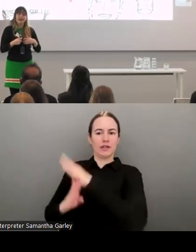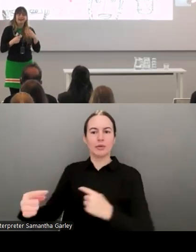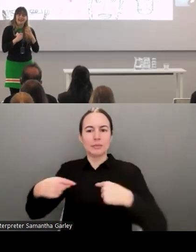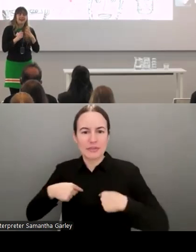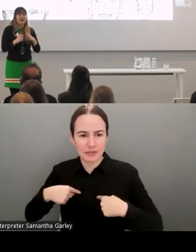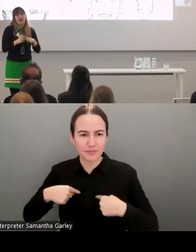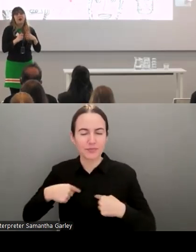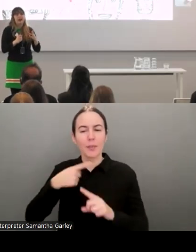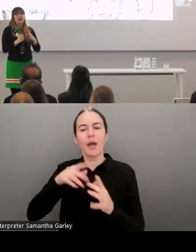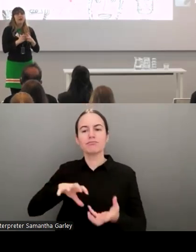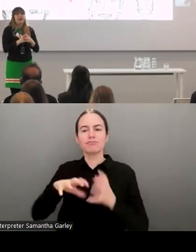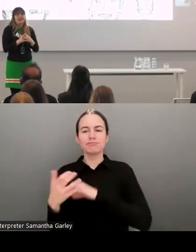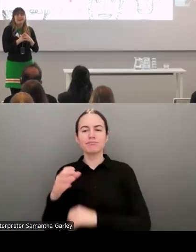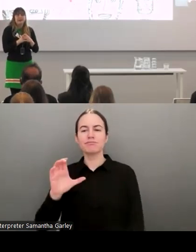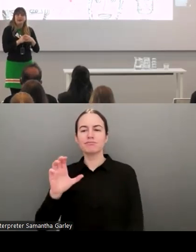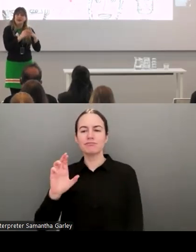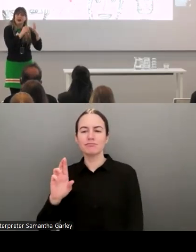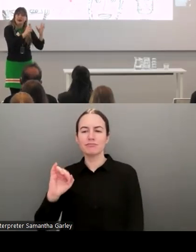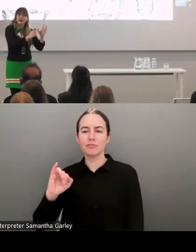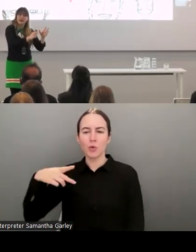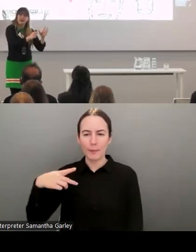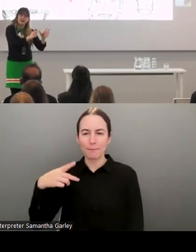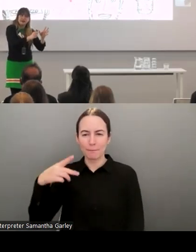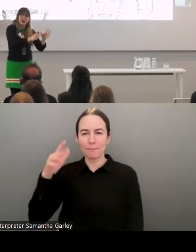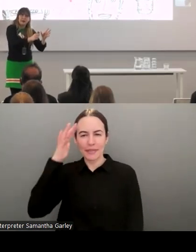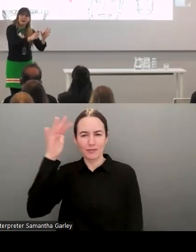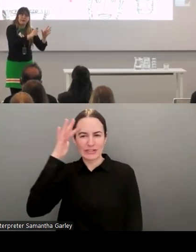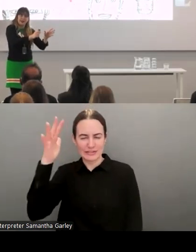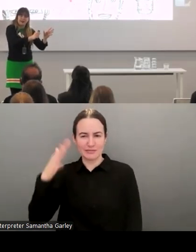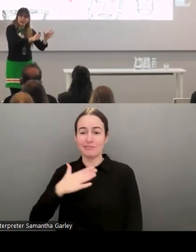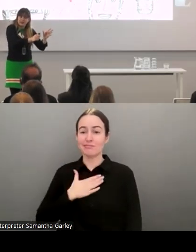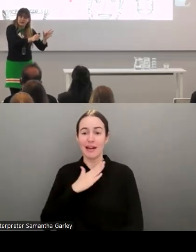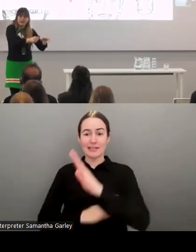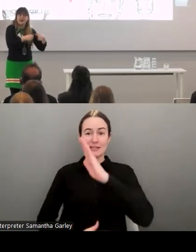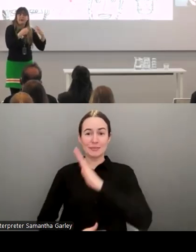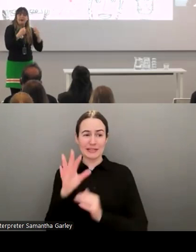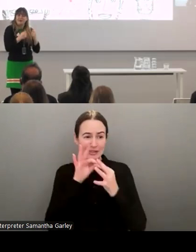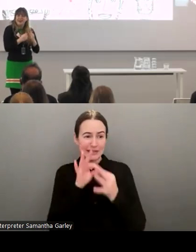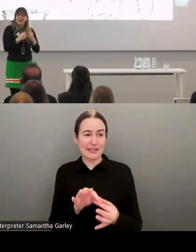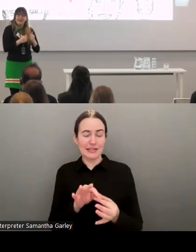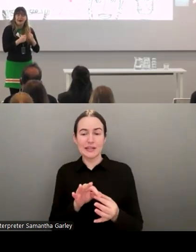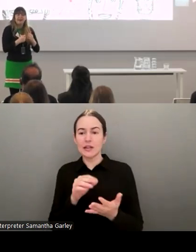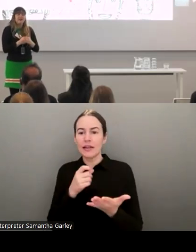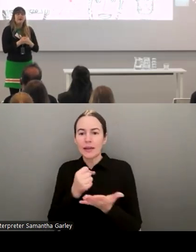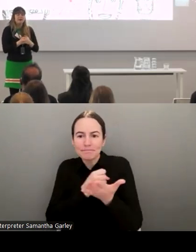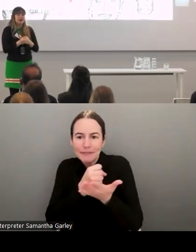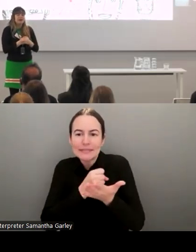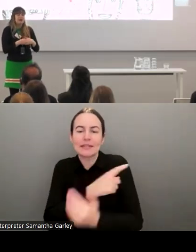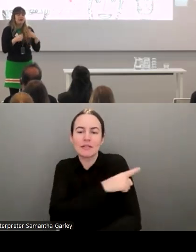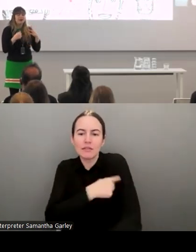say okay, no, my disability is not just a problem of medical research. It's not my individual bodily problem.